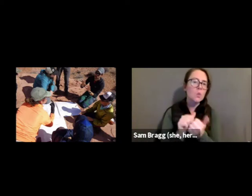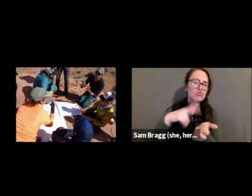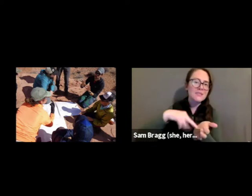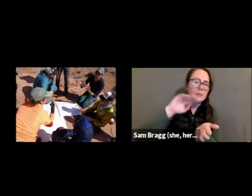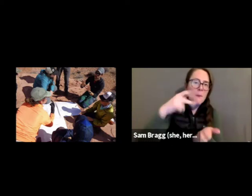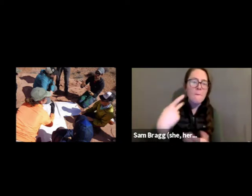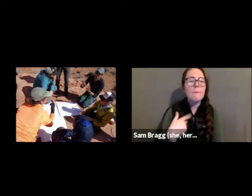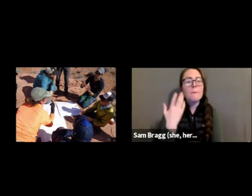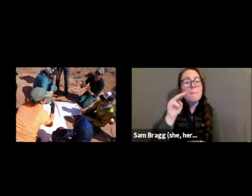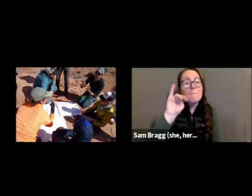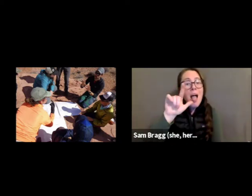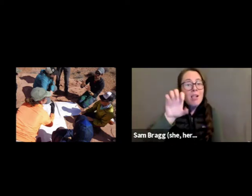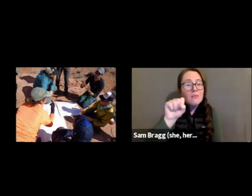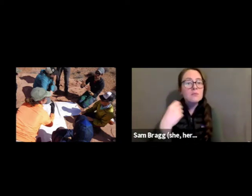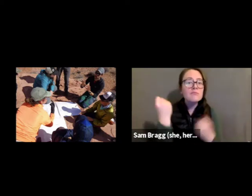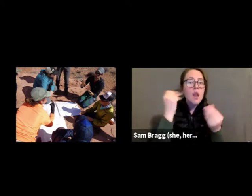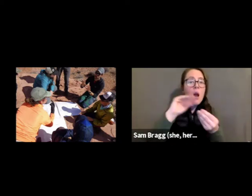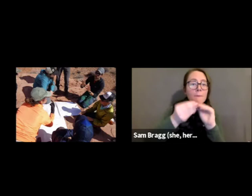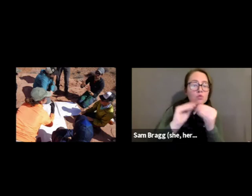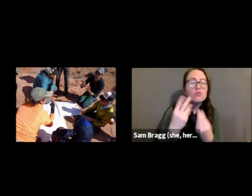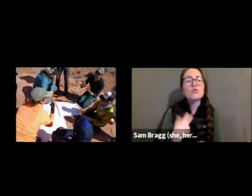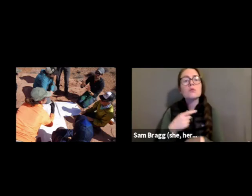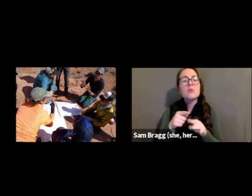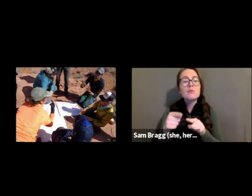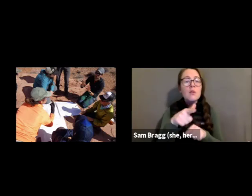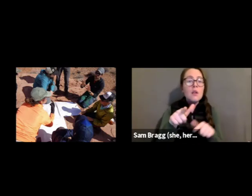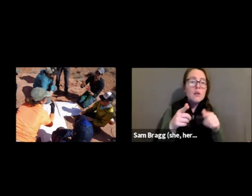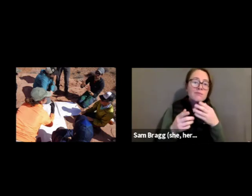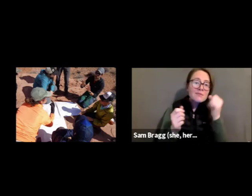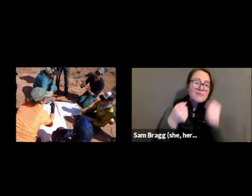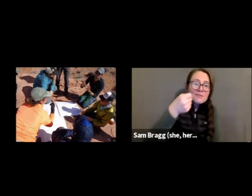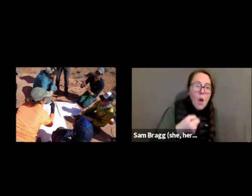to teach them some vocab. That basic vocab, about mileage, about how many miles we were going to go,